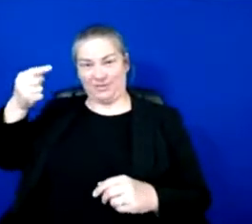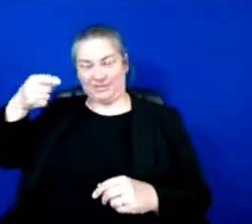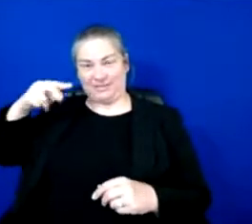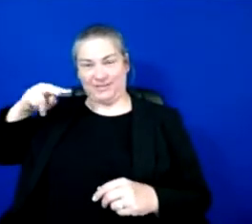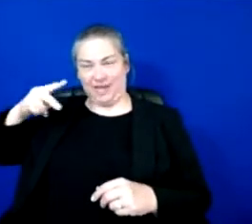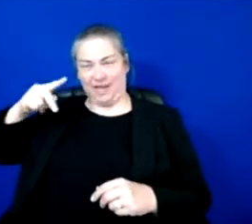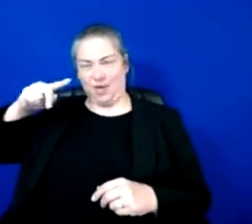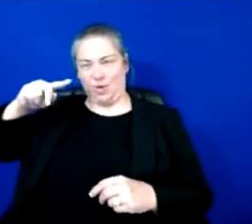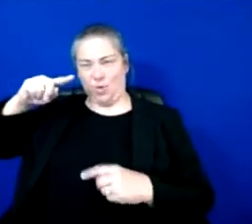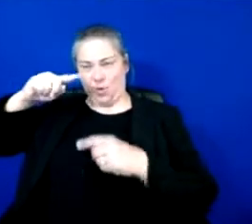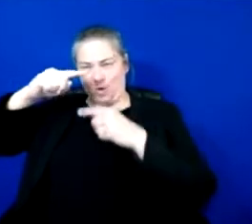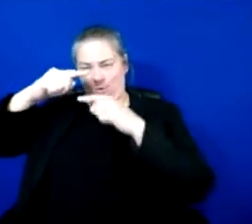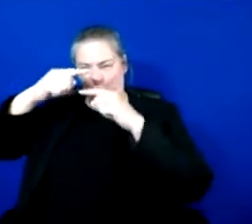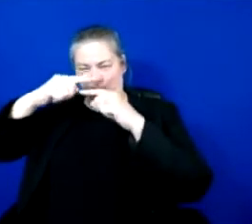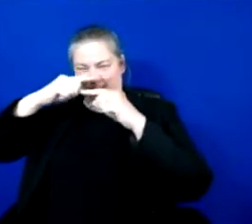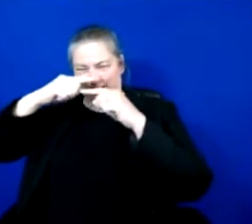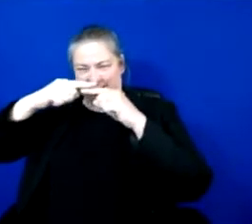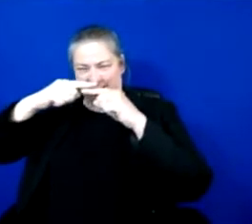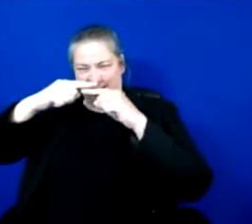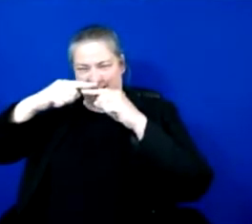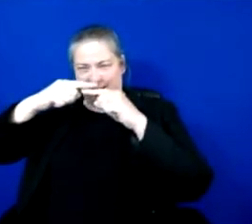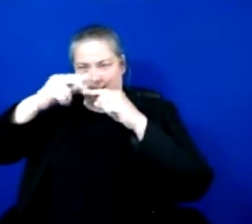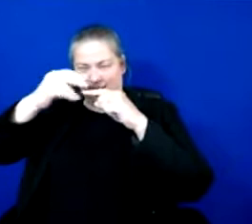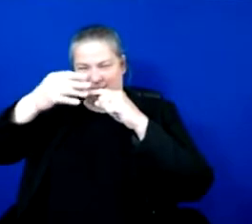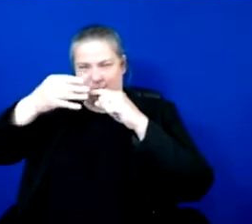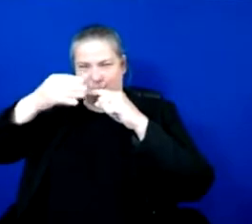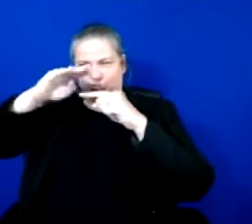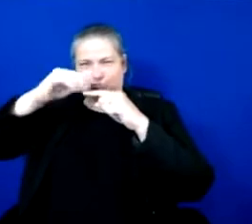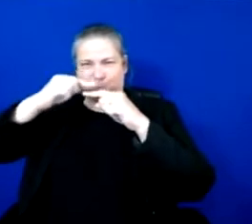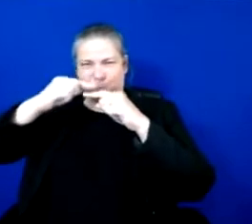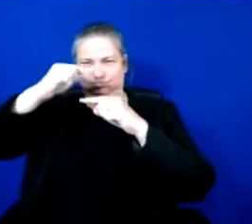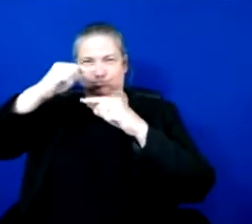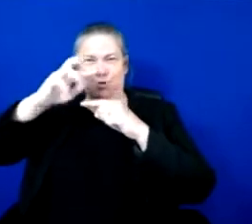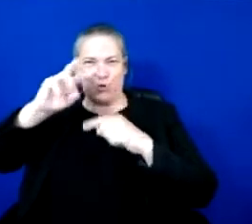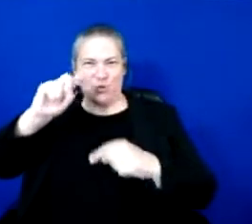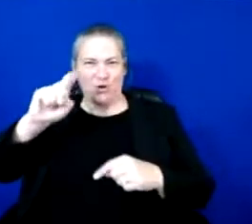under. We've seen some upward movement from Passaic County. Good work. And